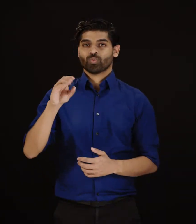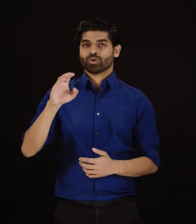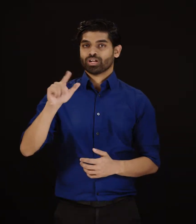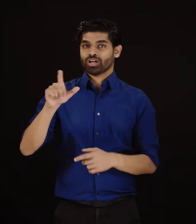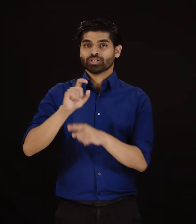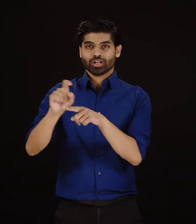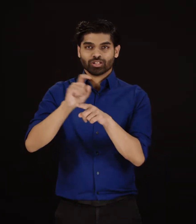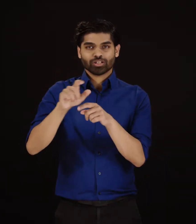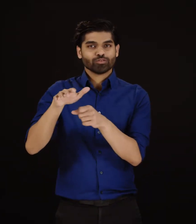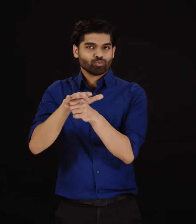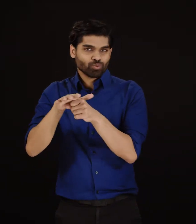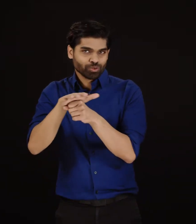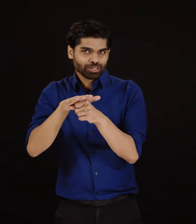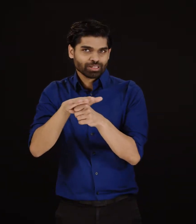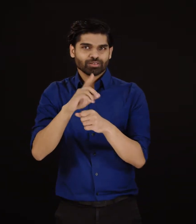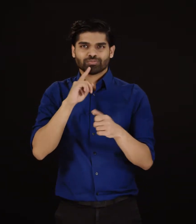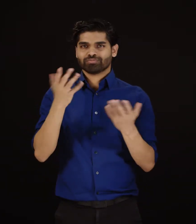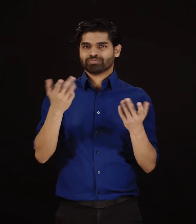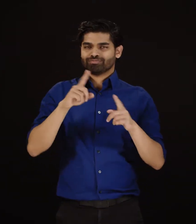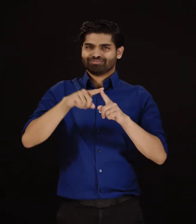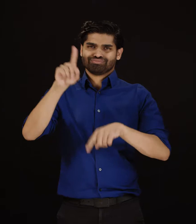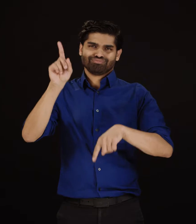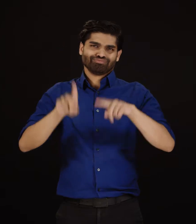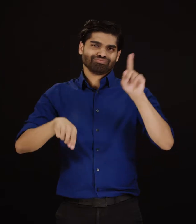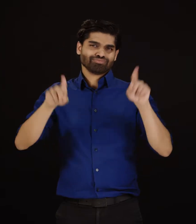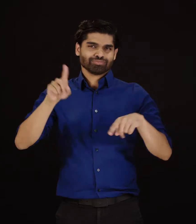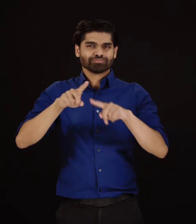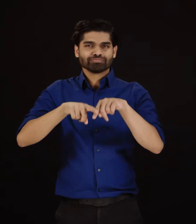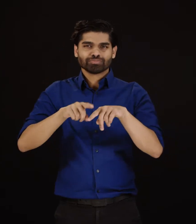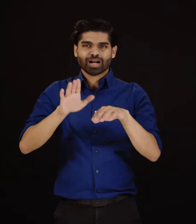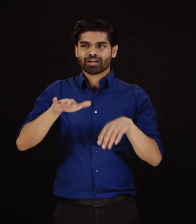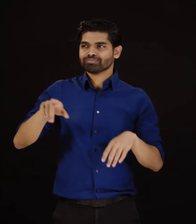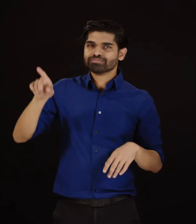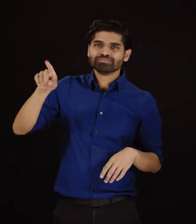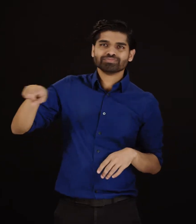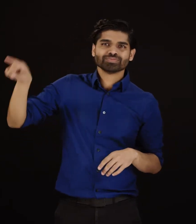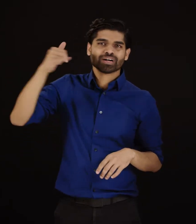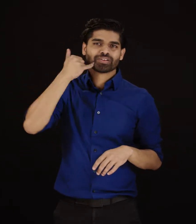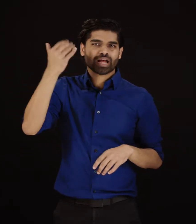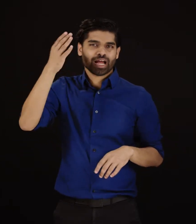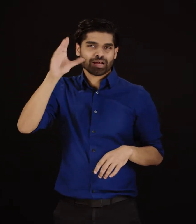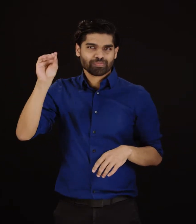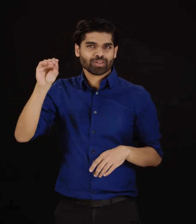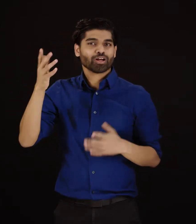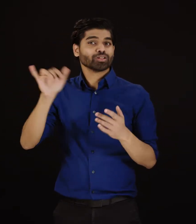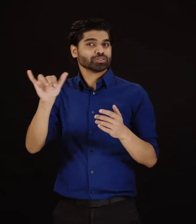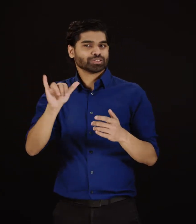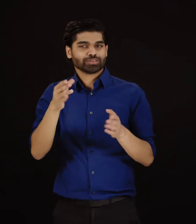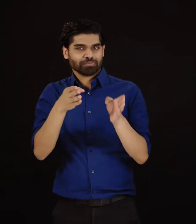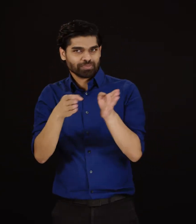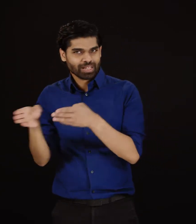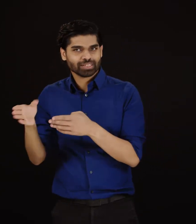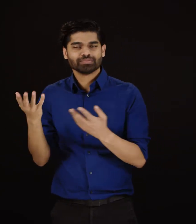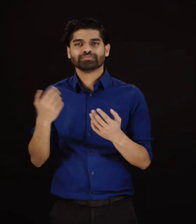Long-distance calls are classified into two categories: national calls which connect two points within the same